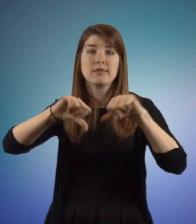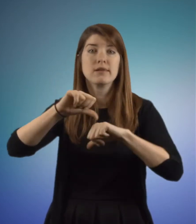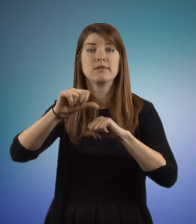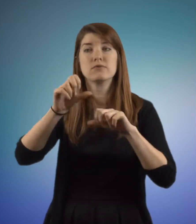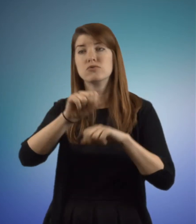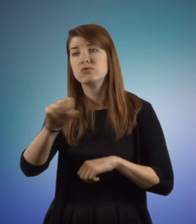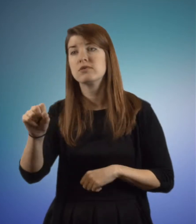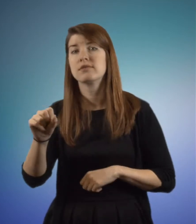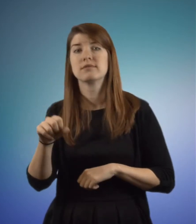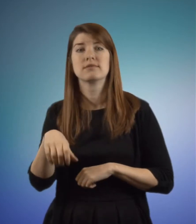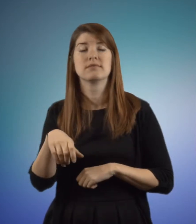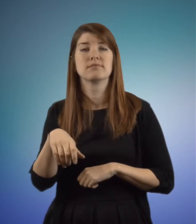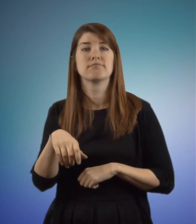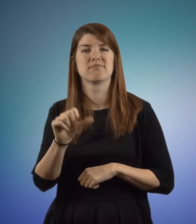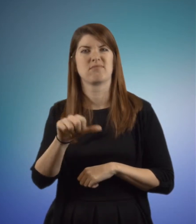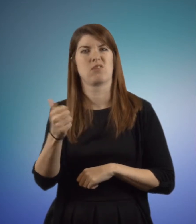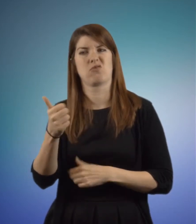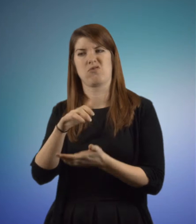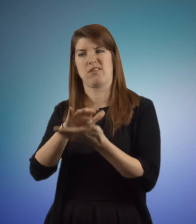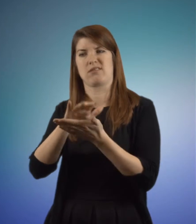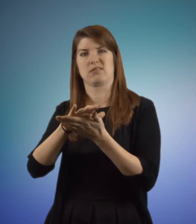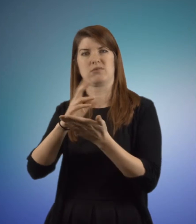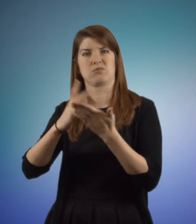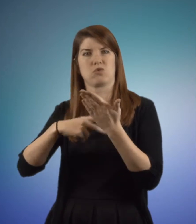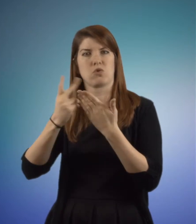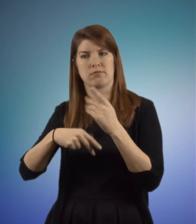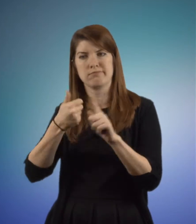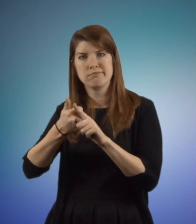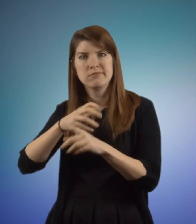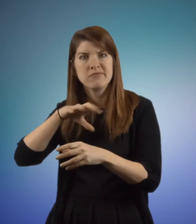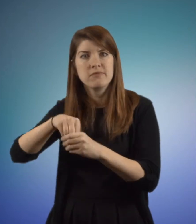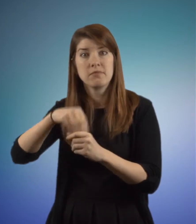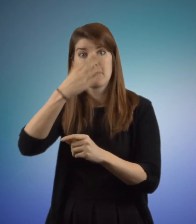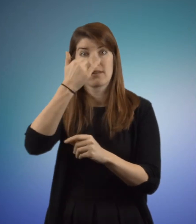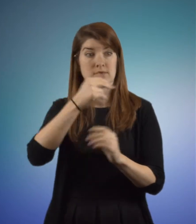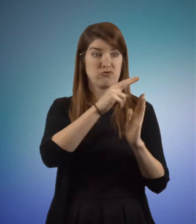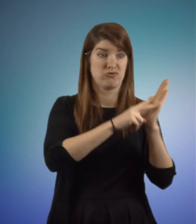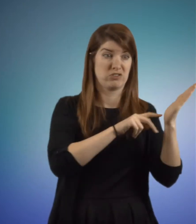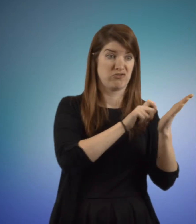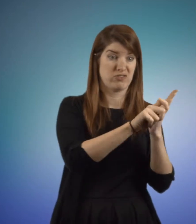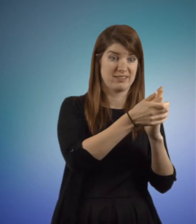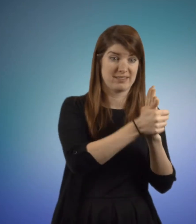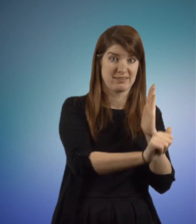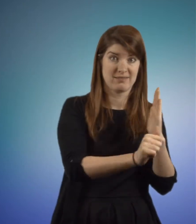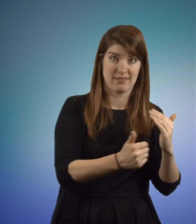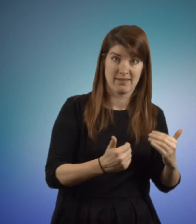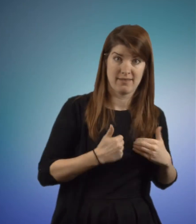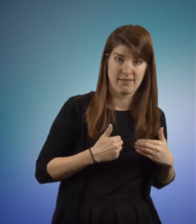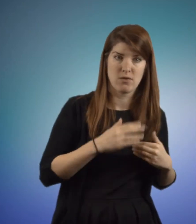other academic programs that the children are involved in. Because the reading and writing skills that they have will have an influence